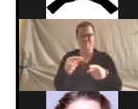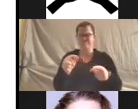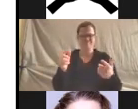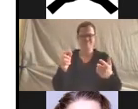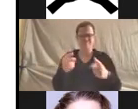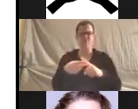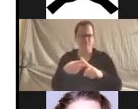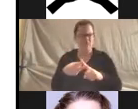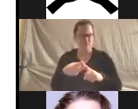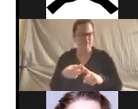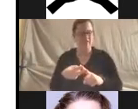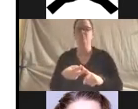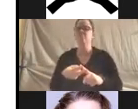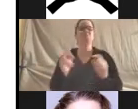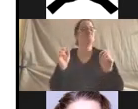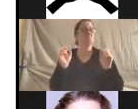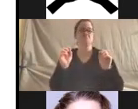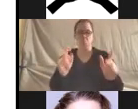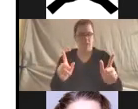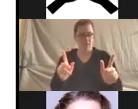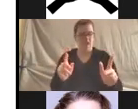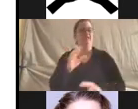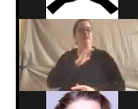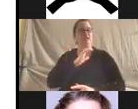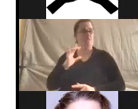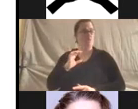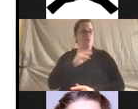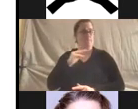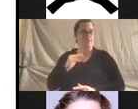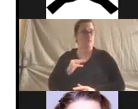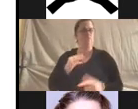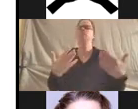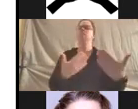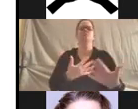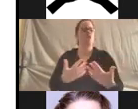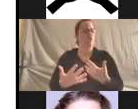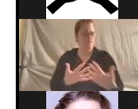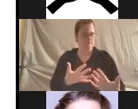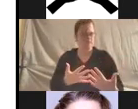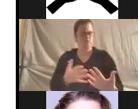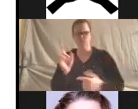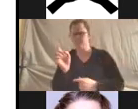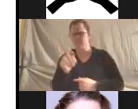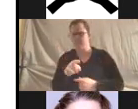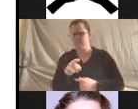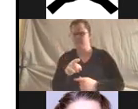As a community member, it's okay regardless to ask a lot of questions